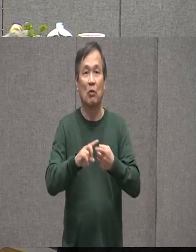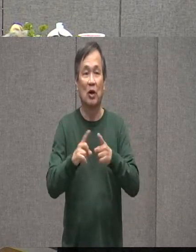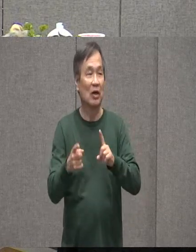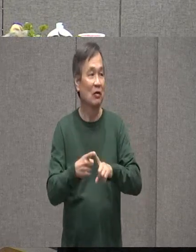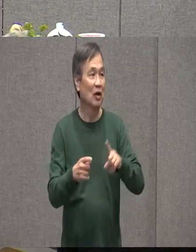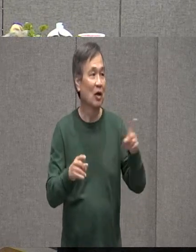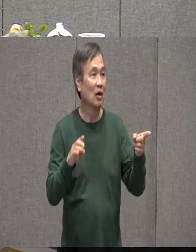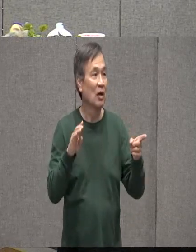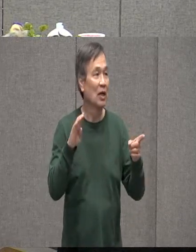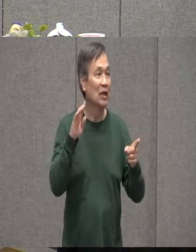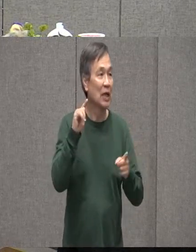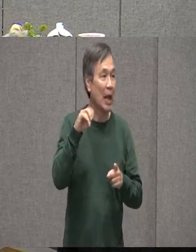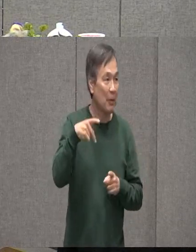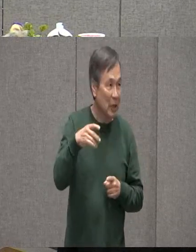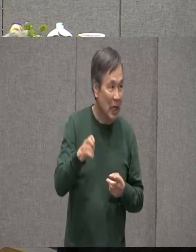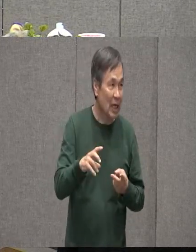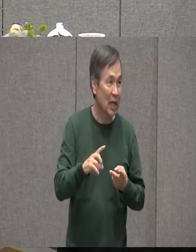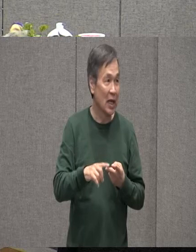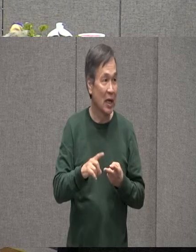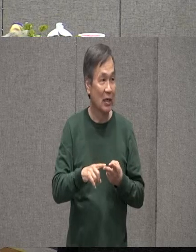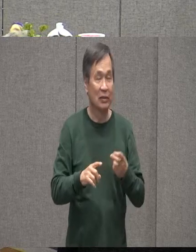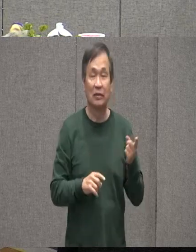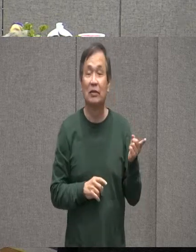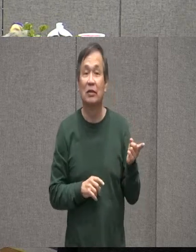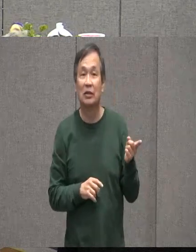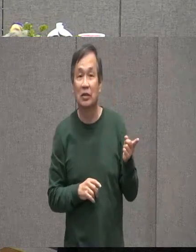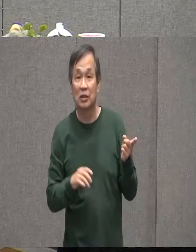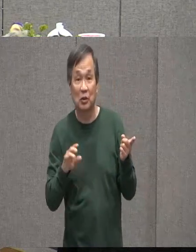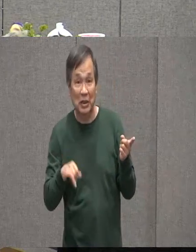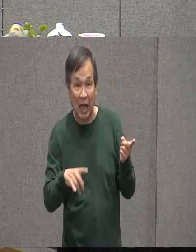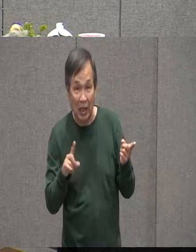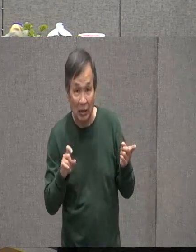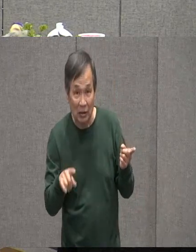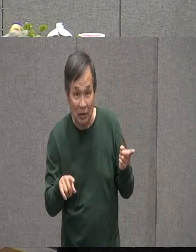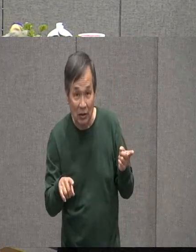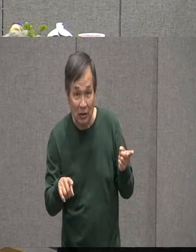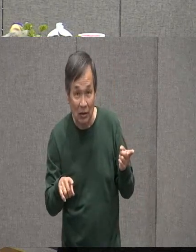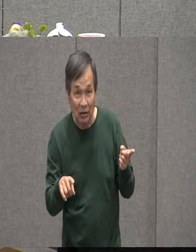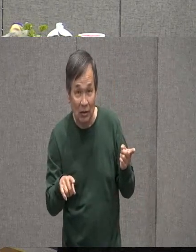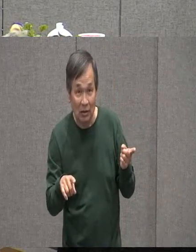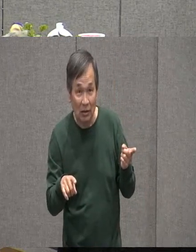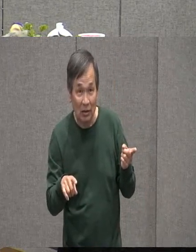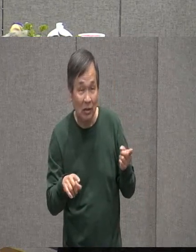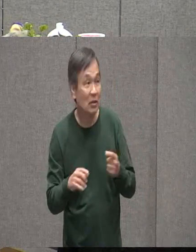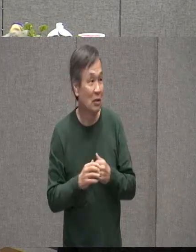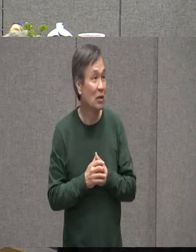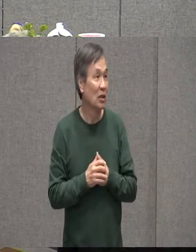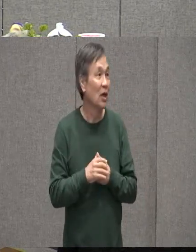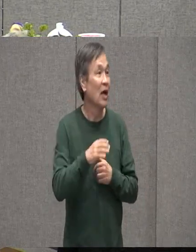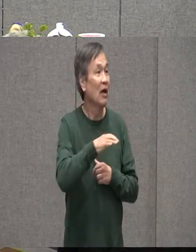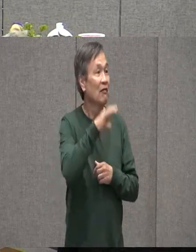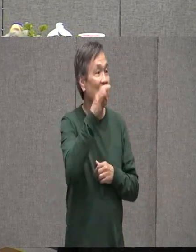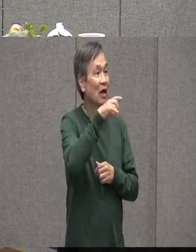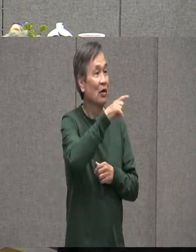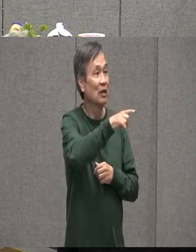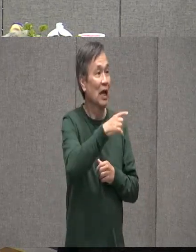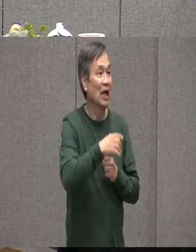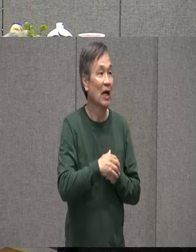and tape, and this, do you know what this was for? Mm-hm, I found this in my sister's recycling